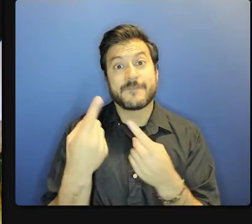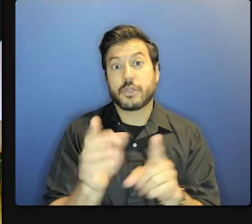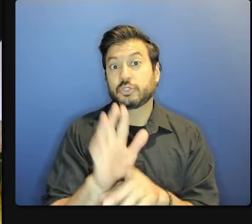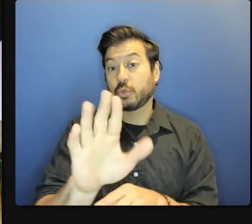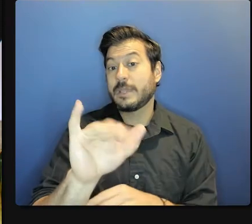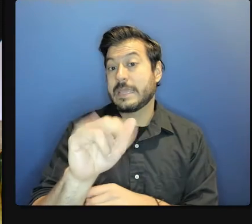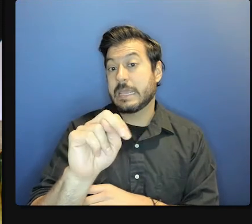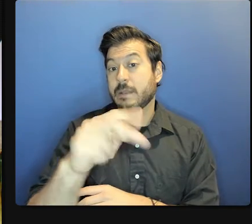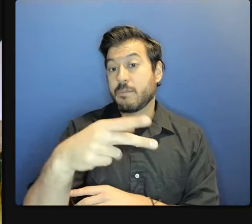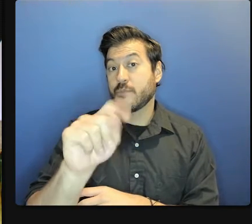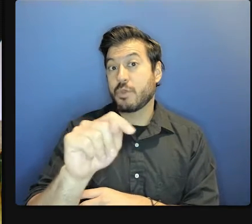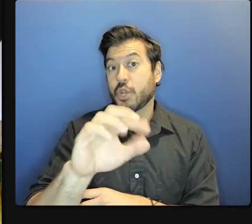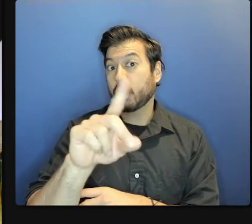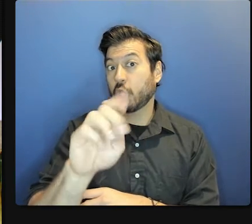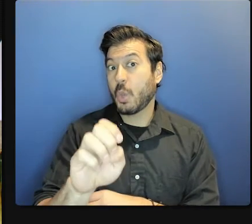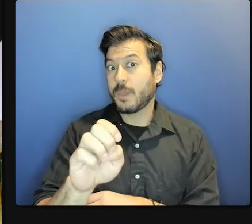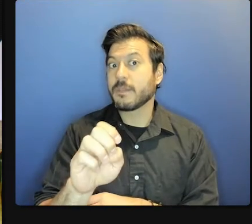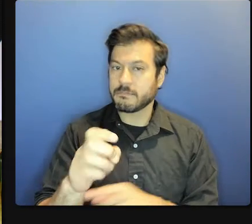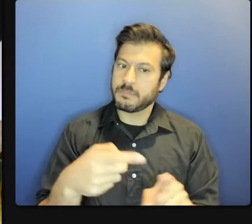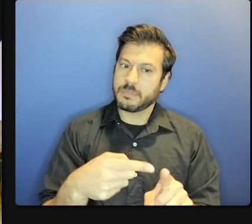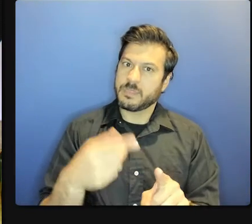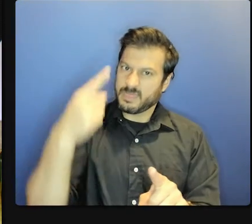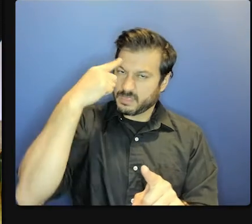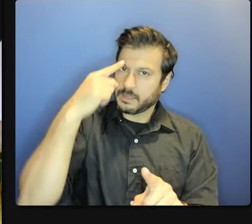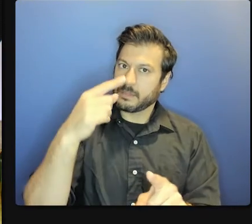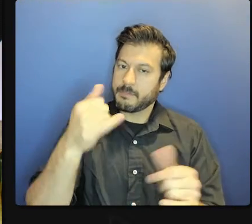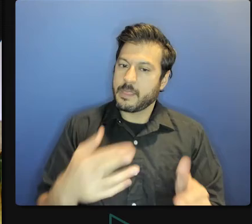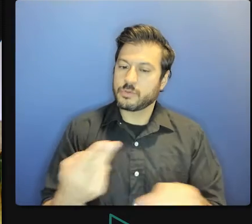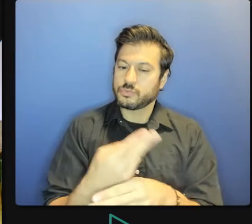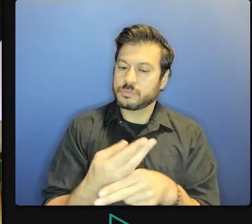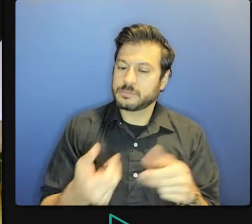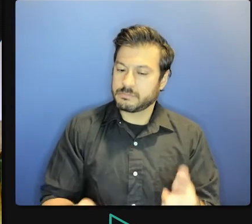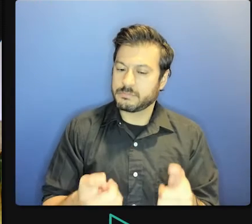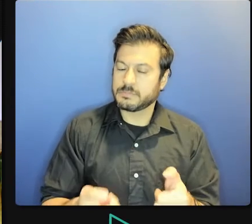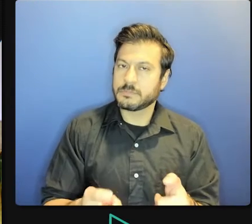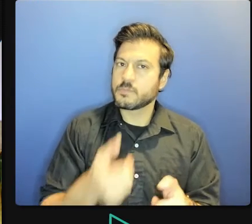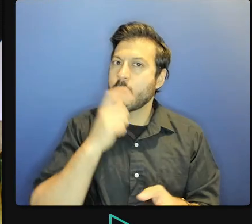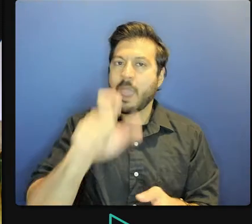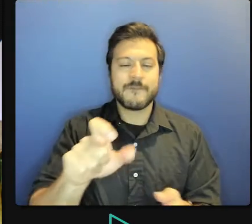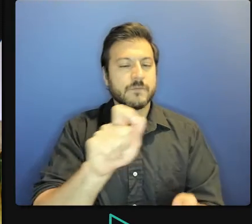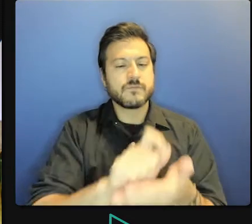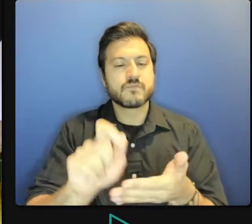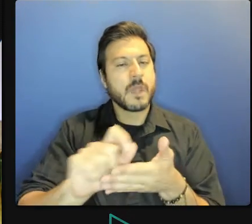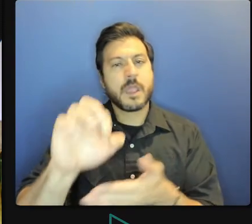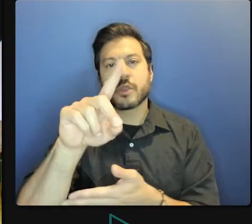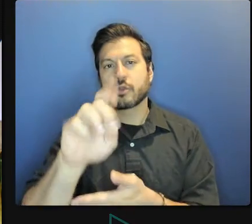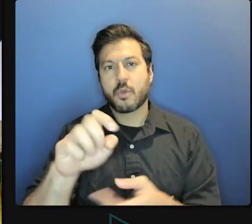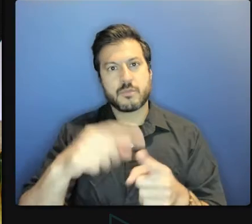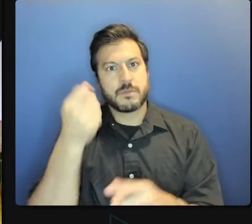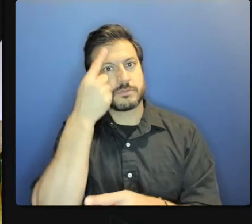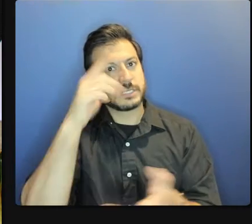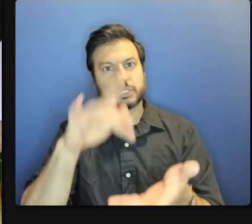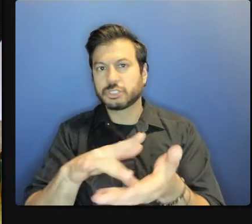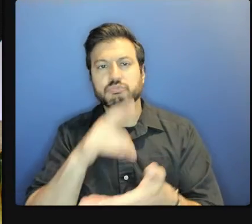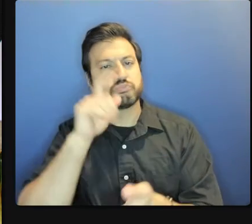As far as your input code is concerned, the player's using a gamepad. There's no need to write any code that understands touch at all.